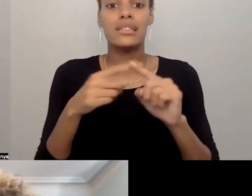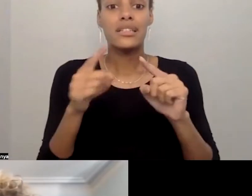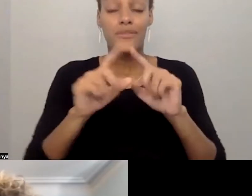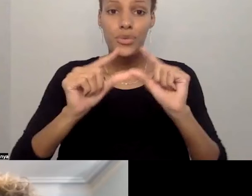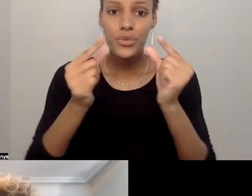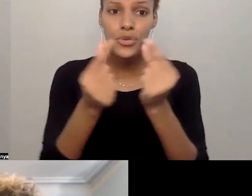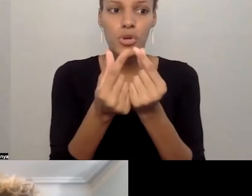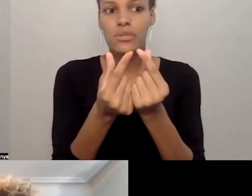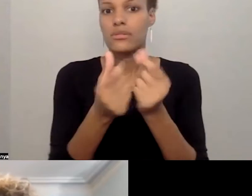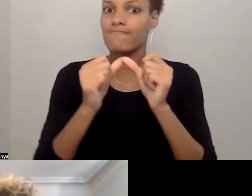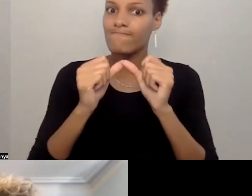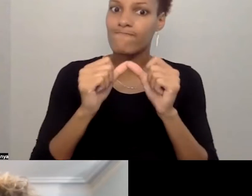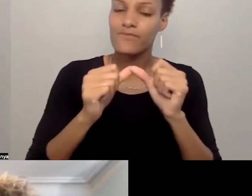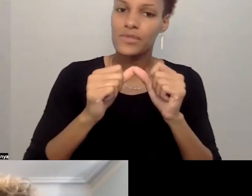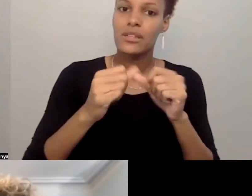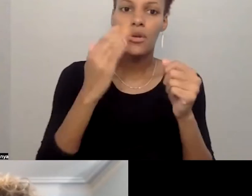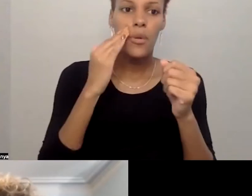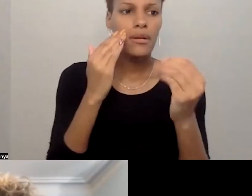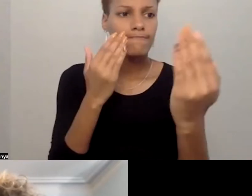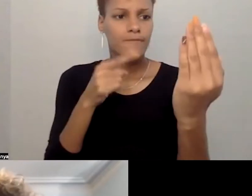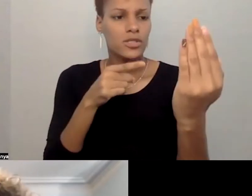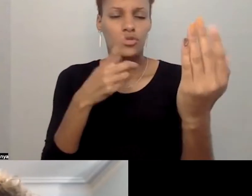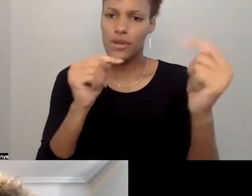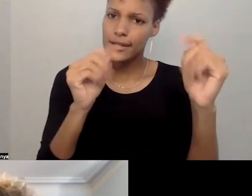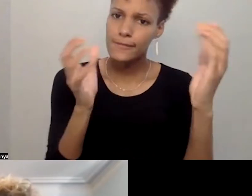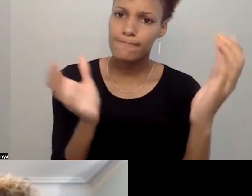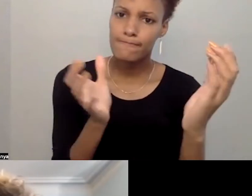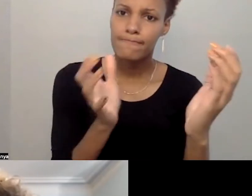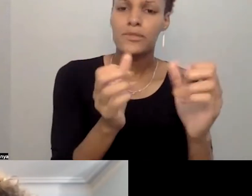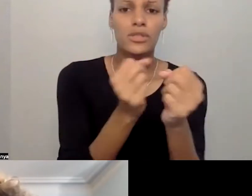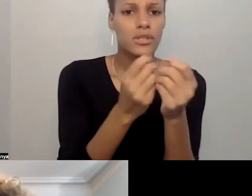know, constantly holding the mirror up to the democracy, and saying, you know we have to do